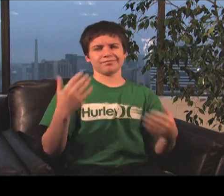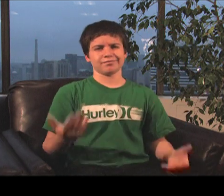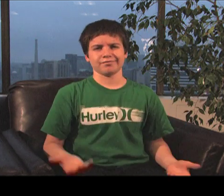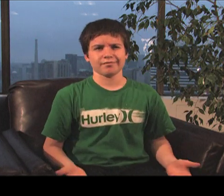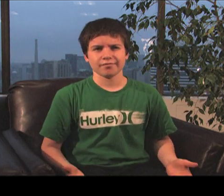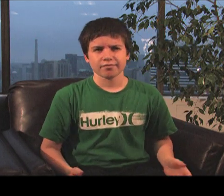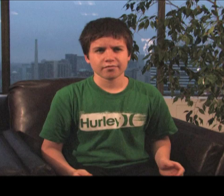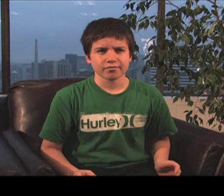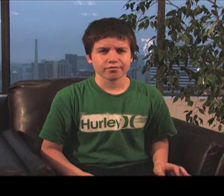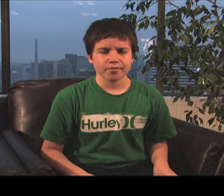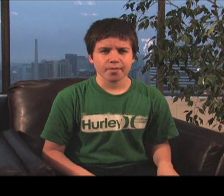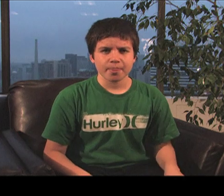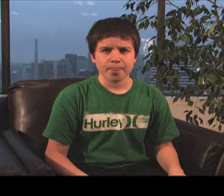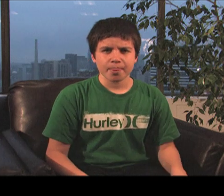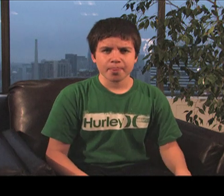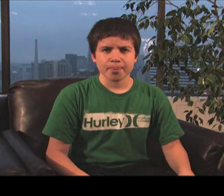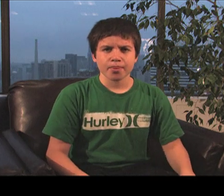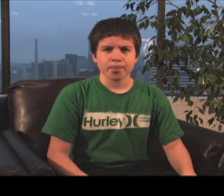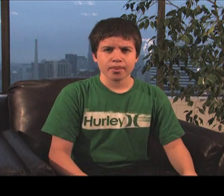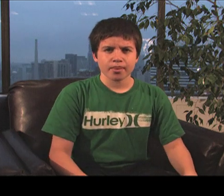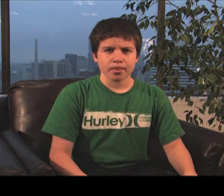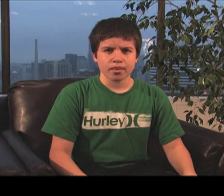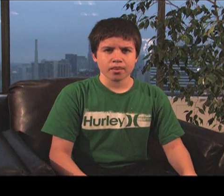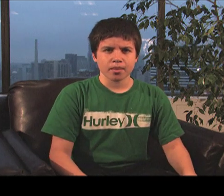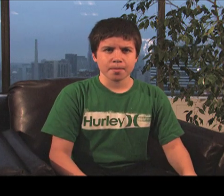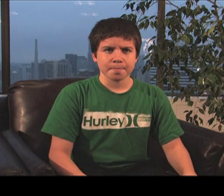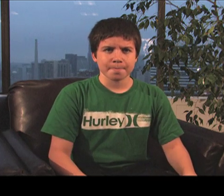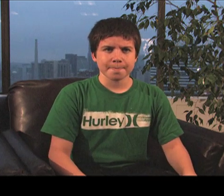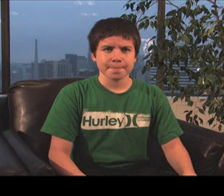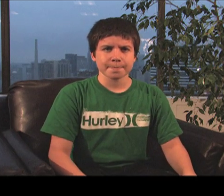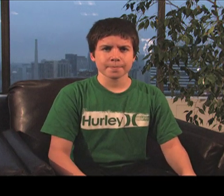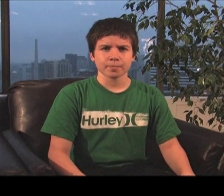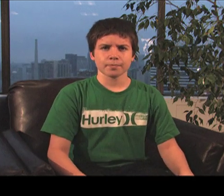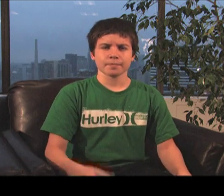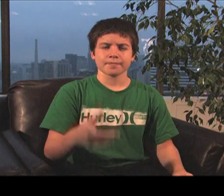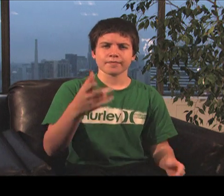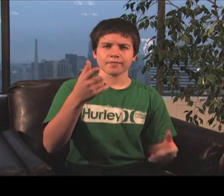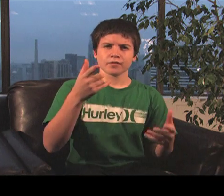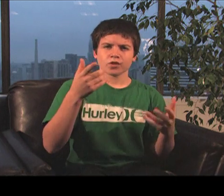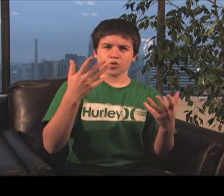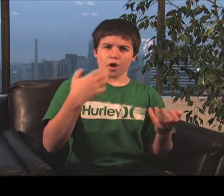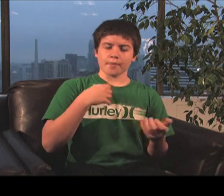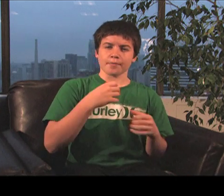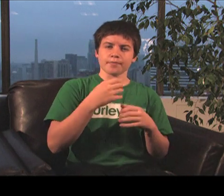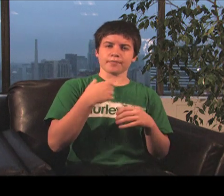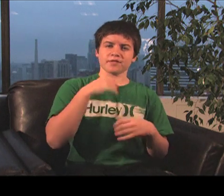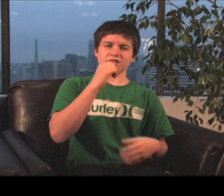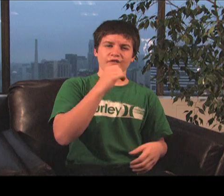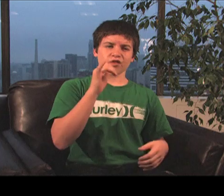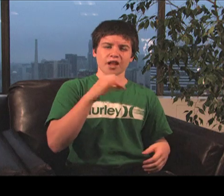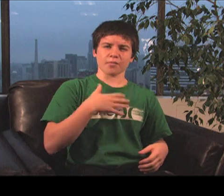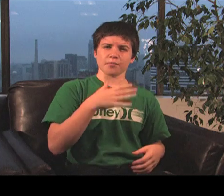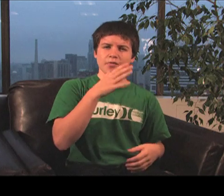I want to know that I have the same opportunity to pursue my dreams as a police officer.